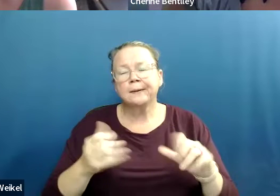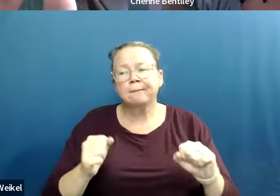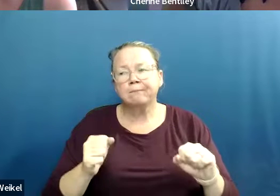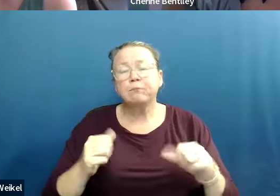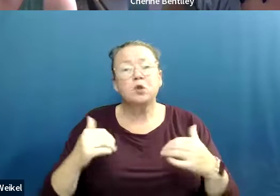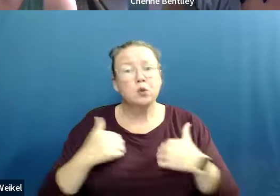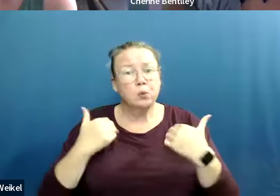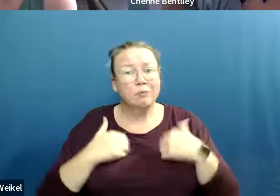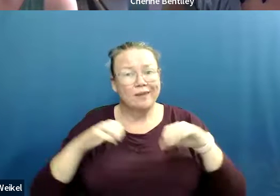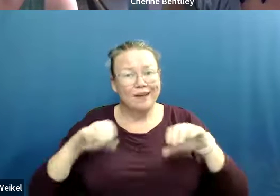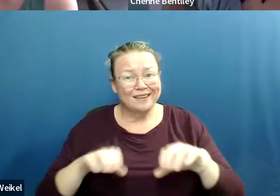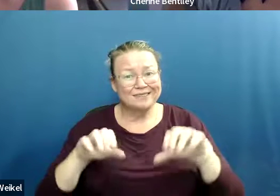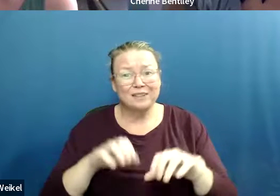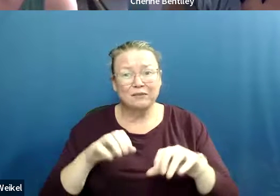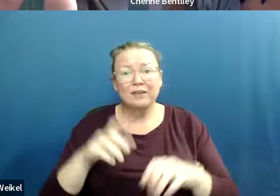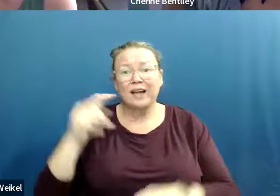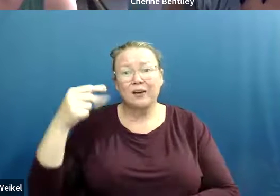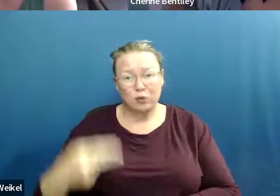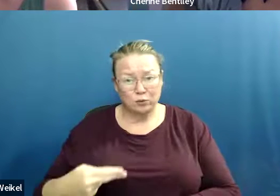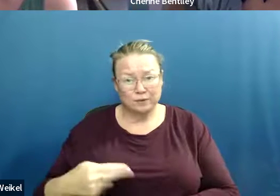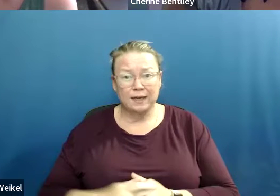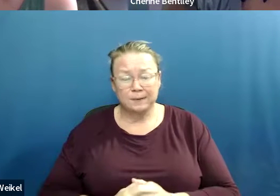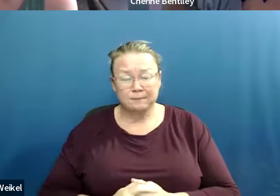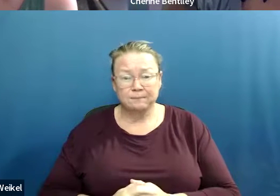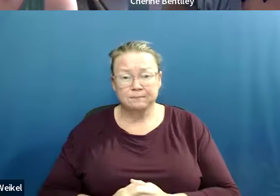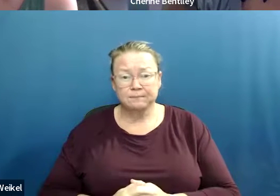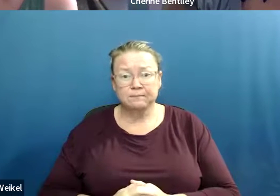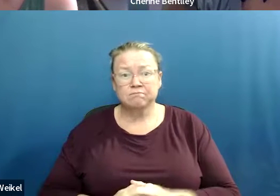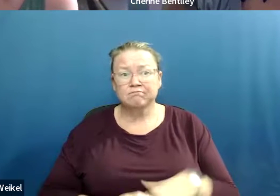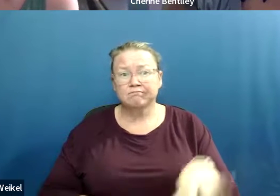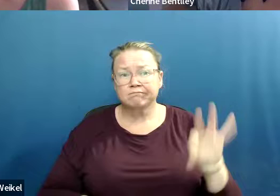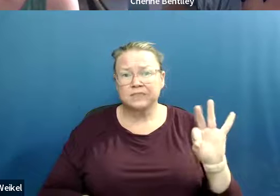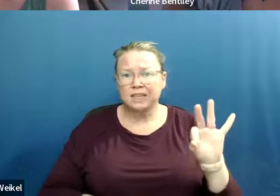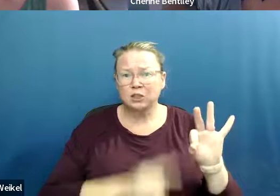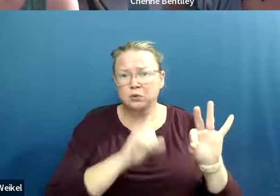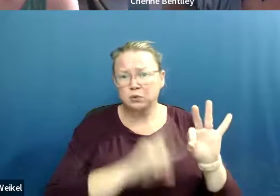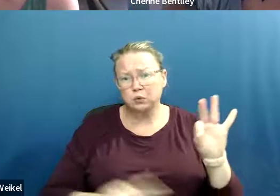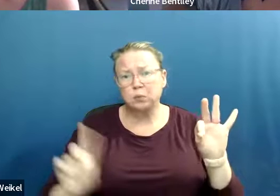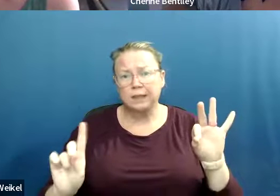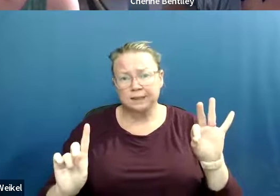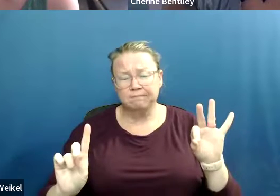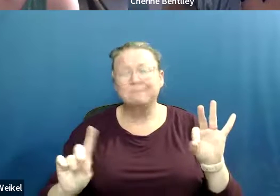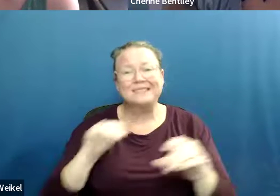Cherine Bentlley: youth activities every Thursday Cherine Bentlley: from 9 Am. To one pm. In our center.